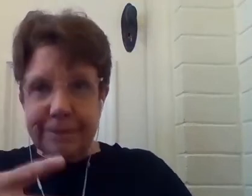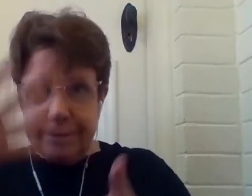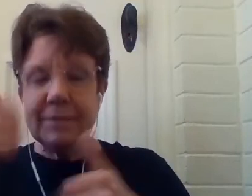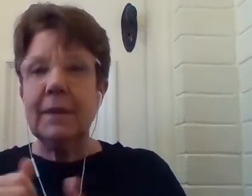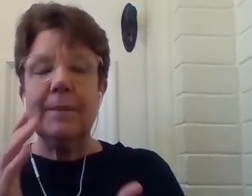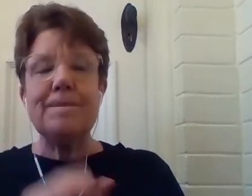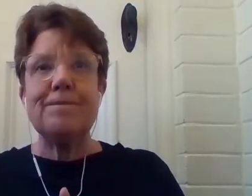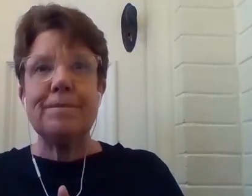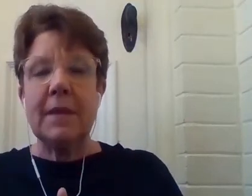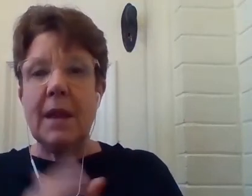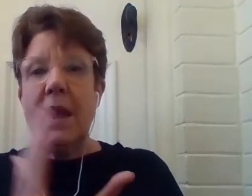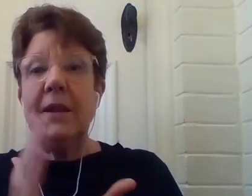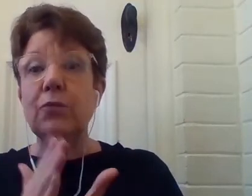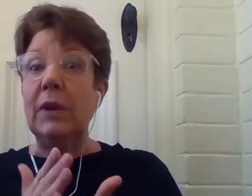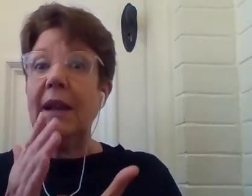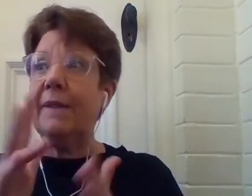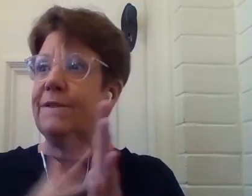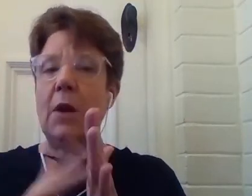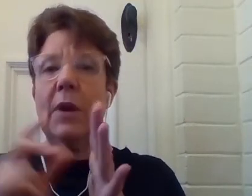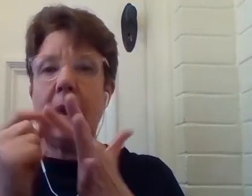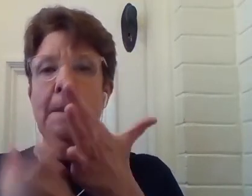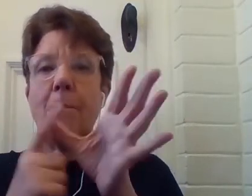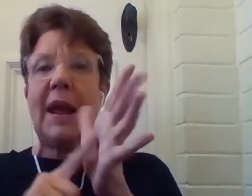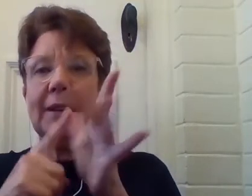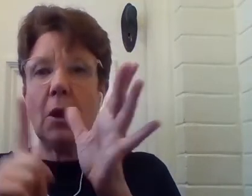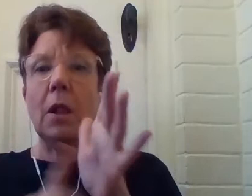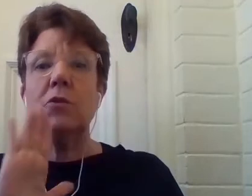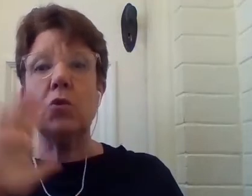really practical session. I hope everyone has got a lot out of this.